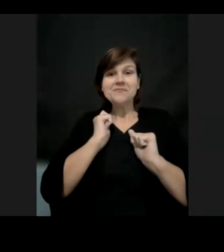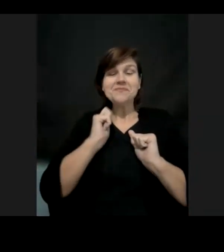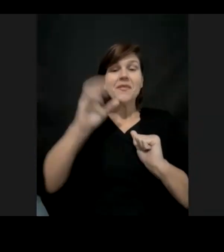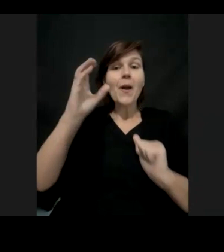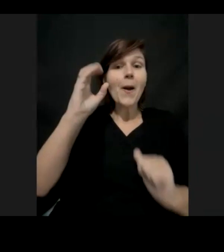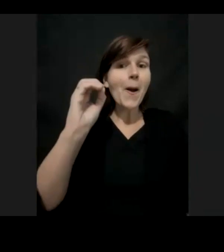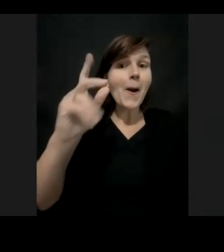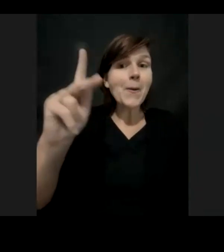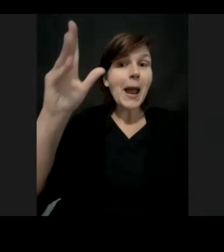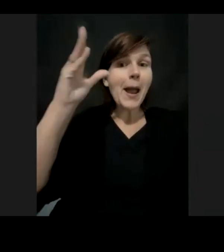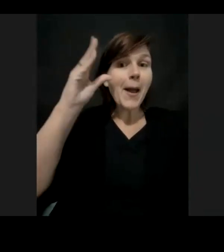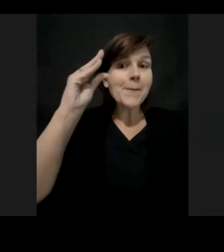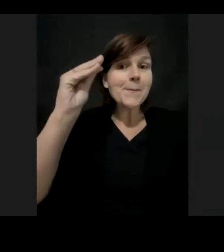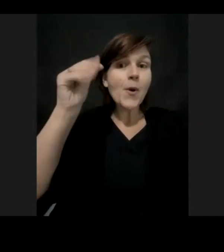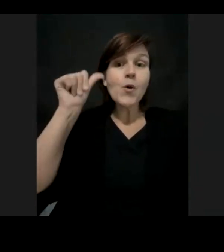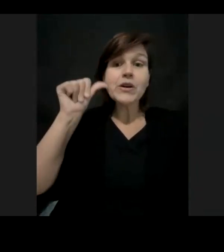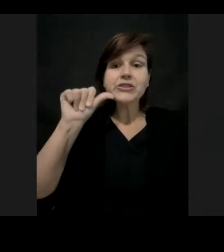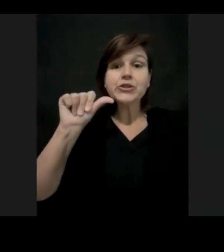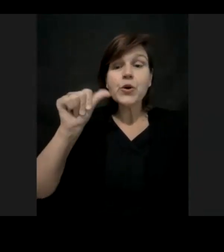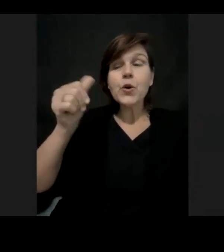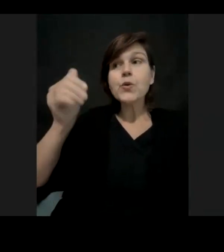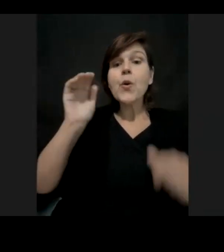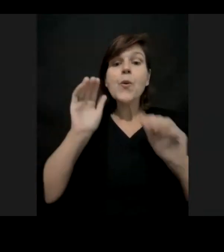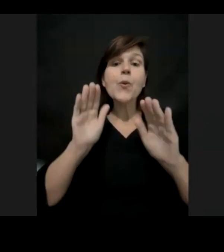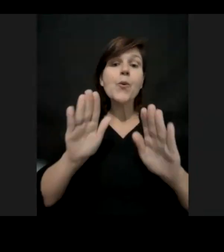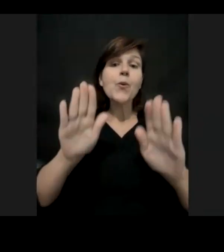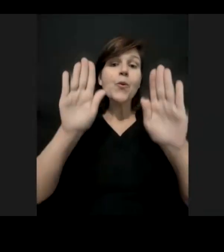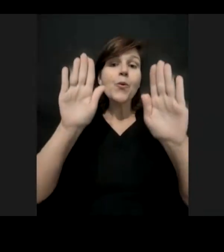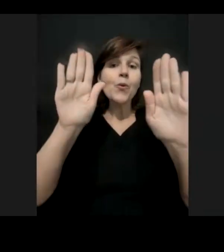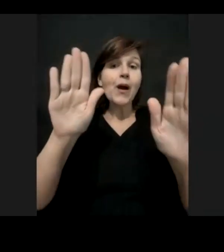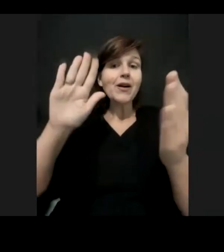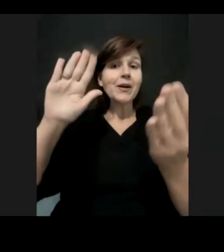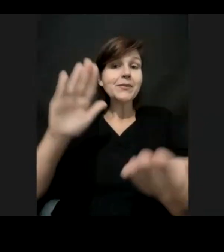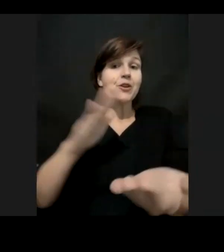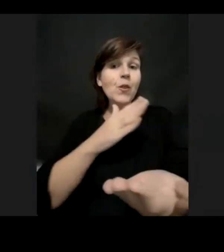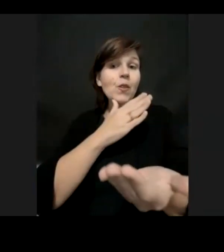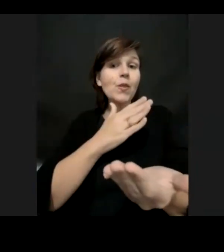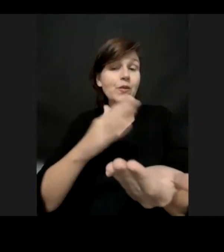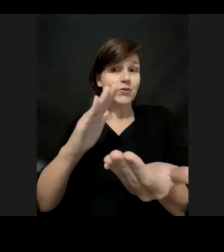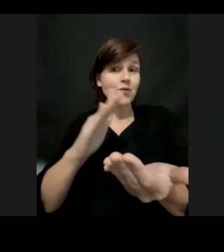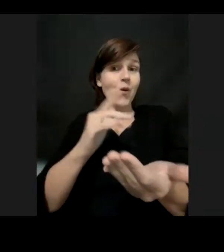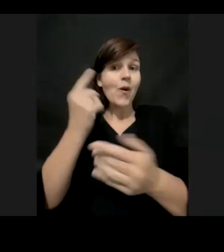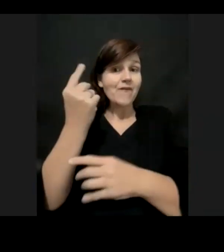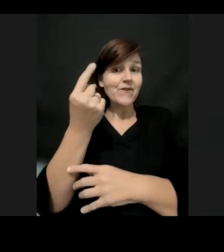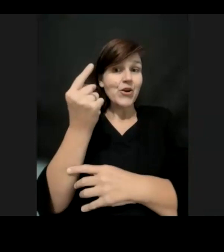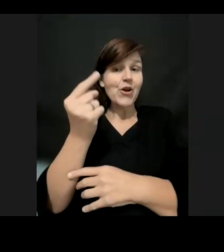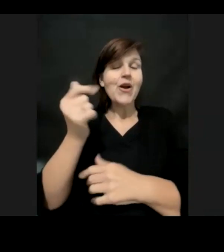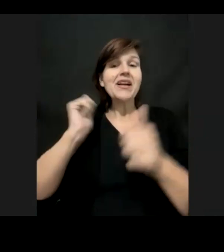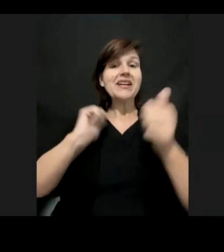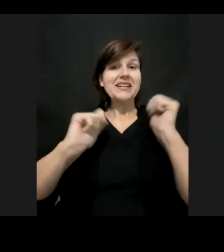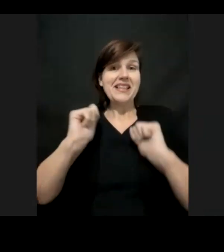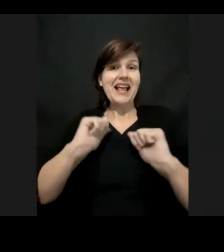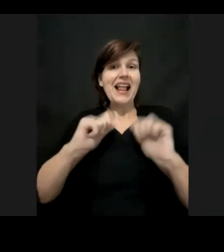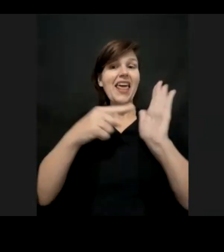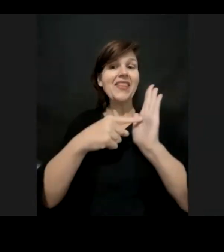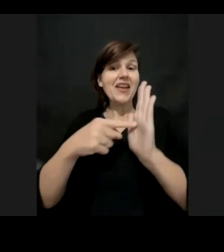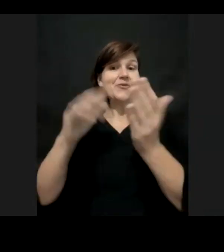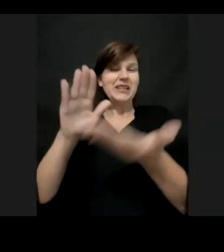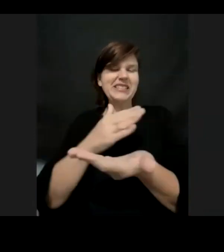“Welcome to the Wonderful World of Marvin.” And we're gonna do the actions first and then we’ll sing it right through, like we normally do, everybody.